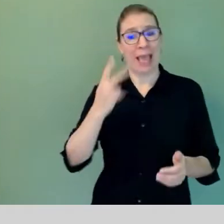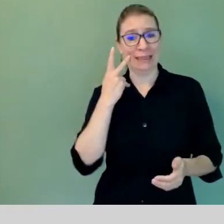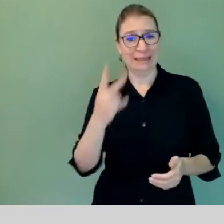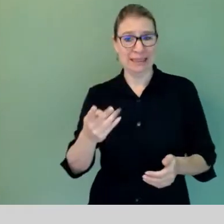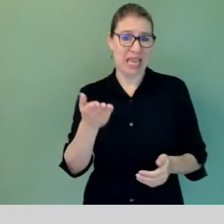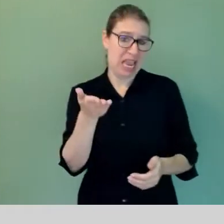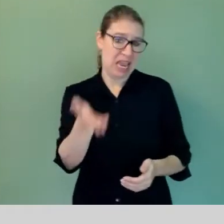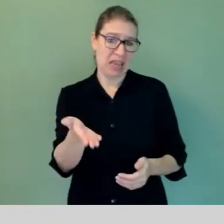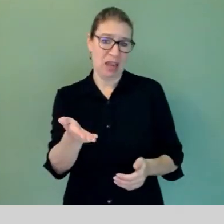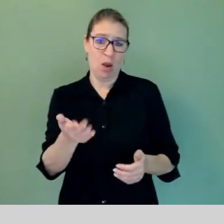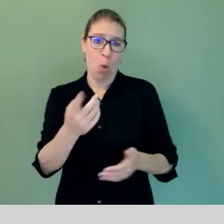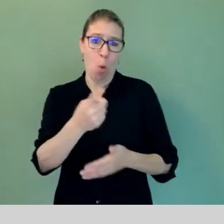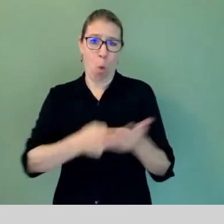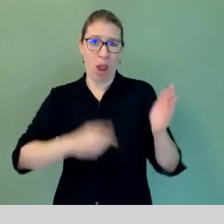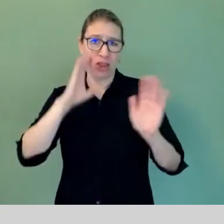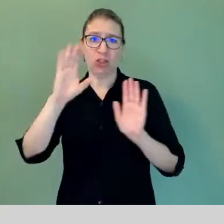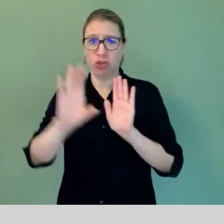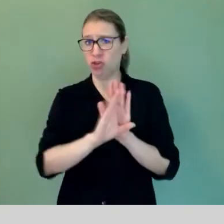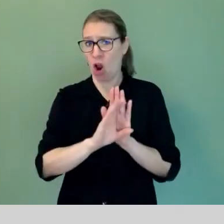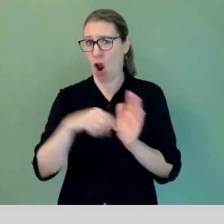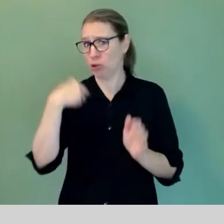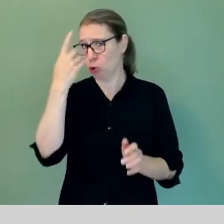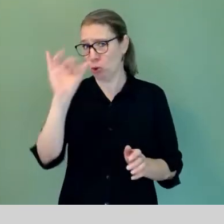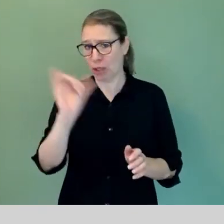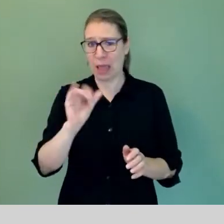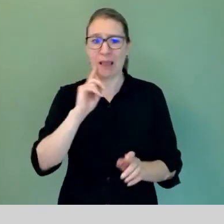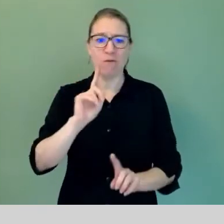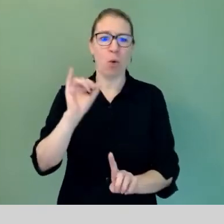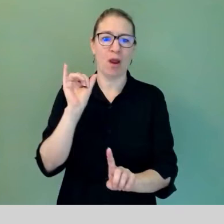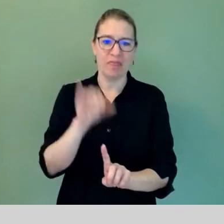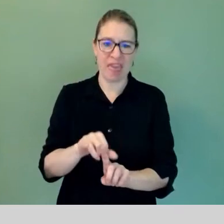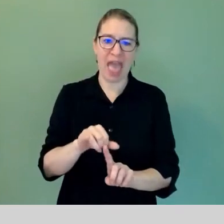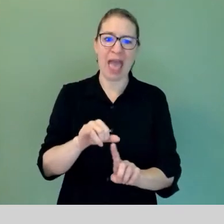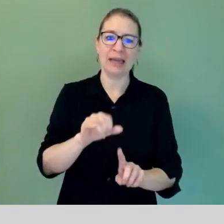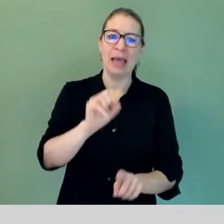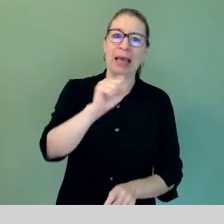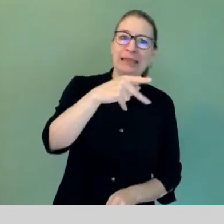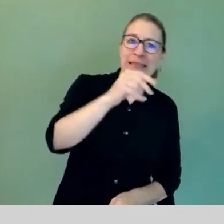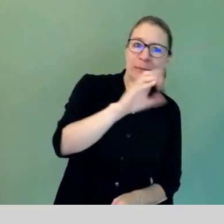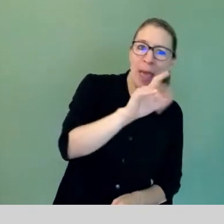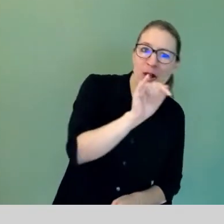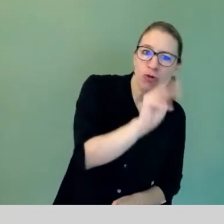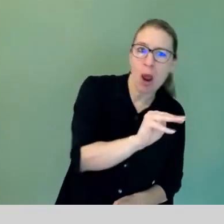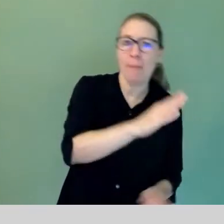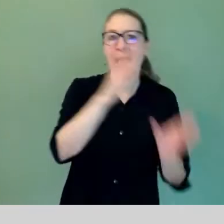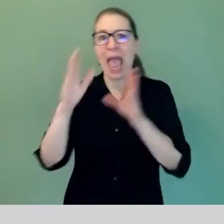So visually, you know, these are how the charts look like for a particular wobble, how the spectrum looks,